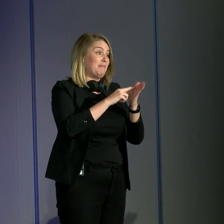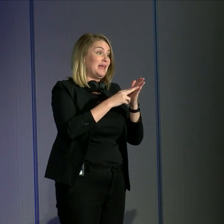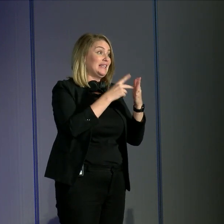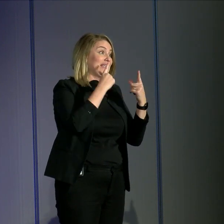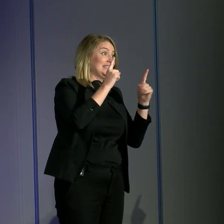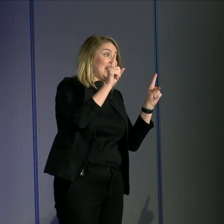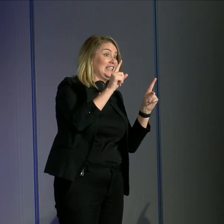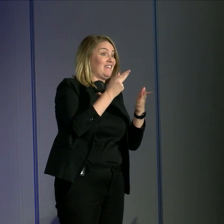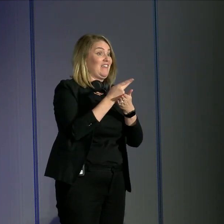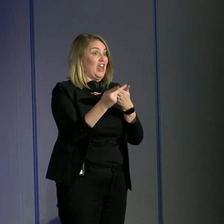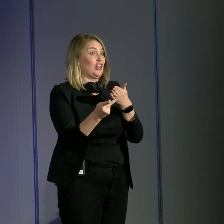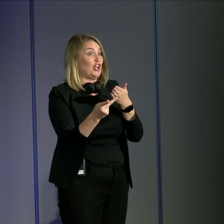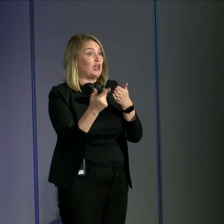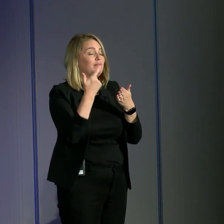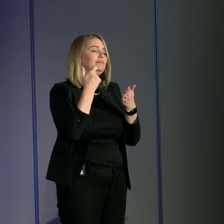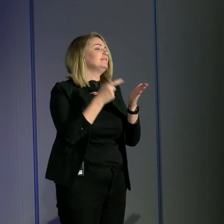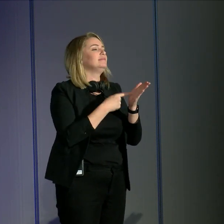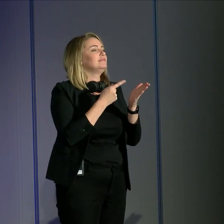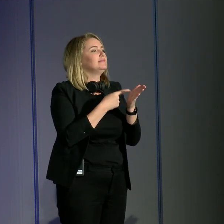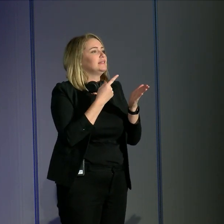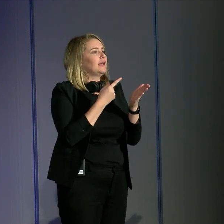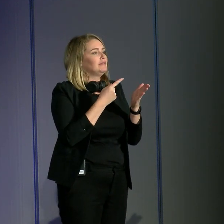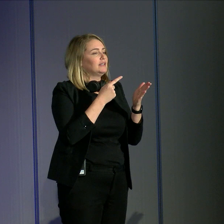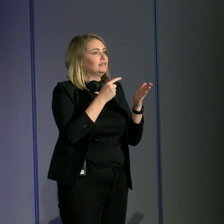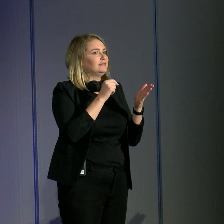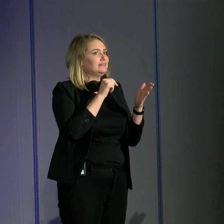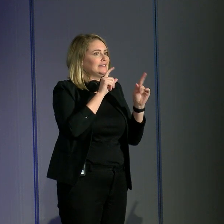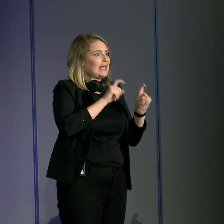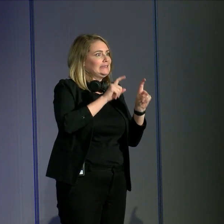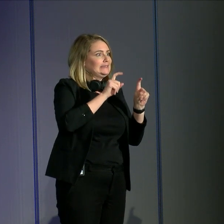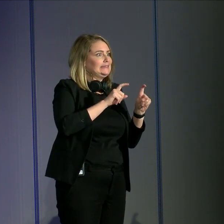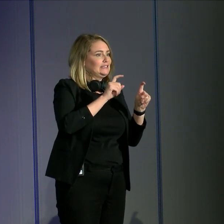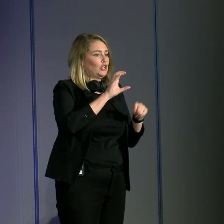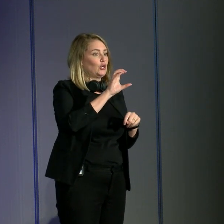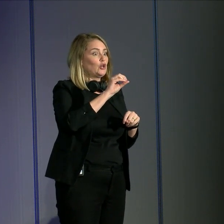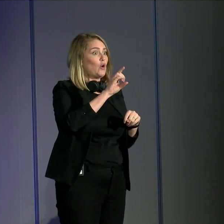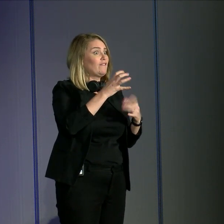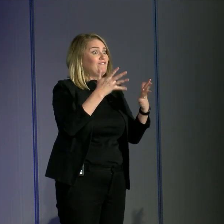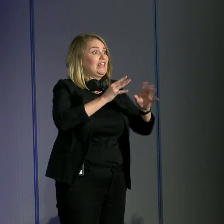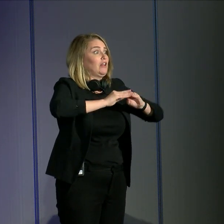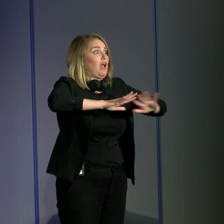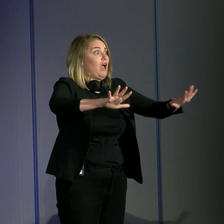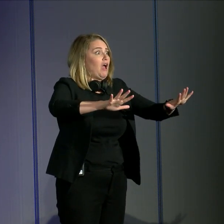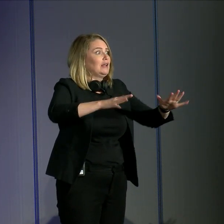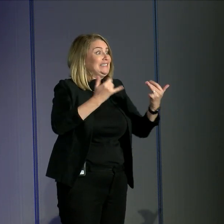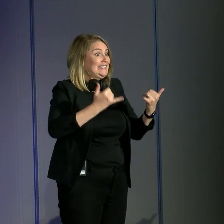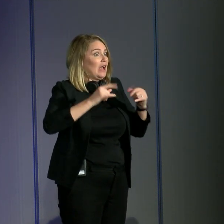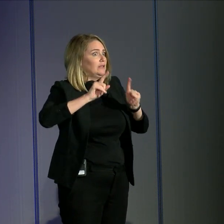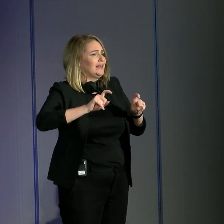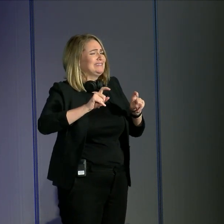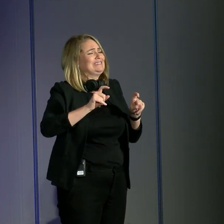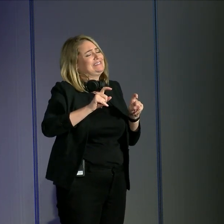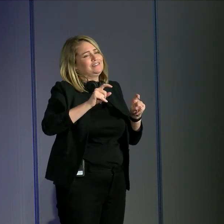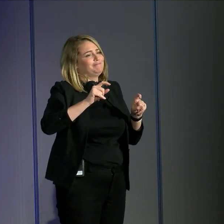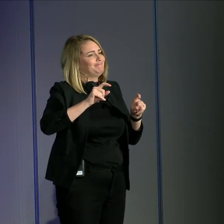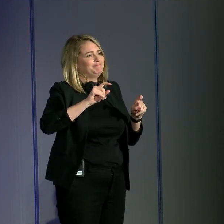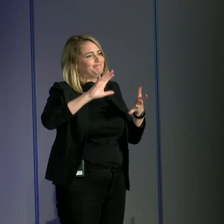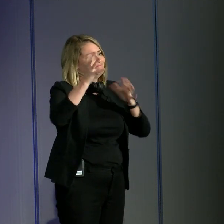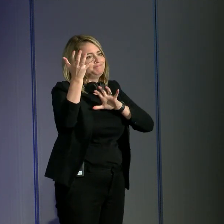doing these tested production when the code is already out, you've lost already. Things have moved on.